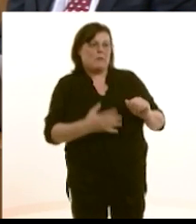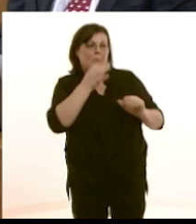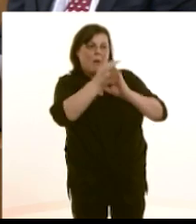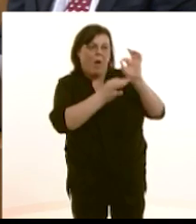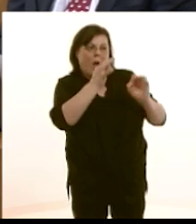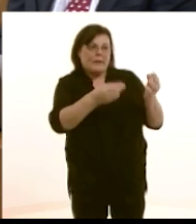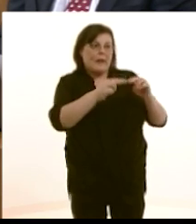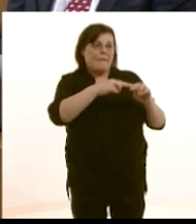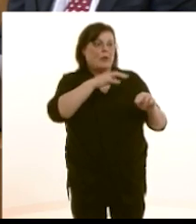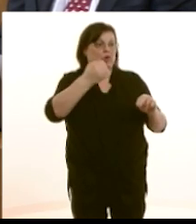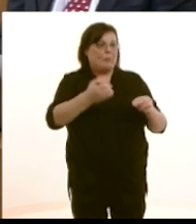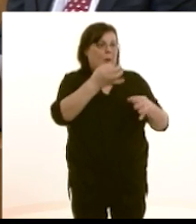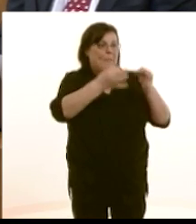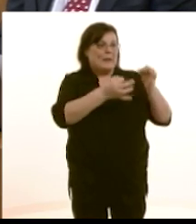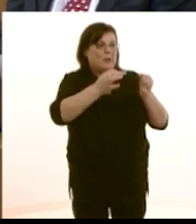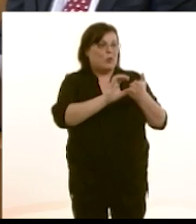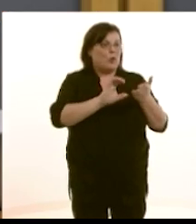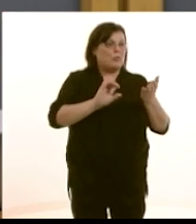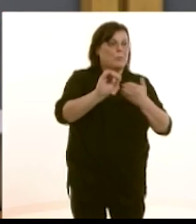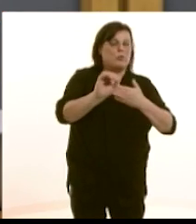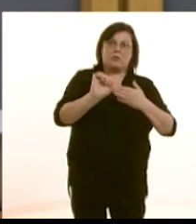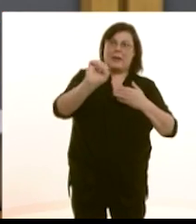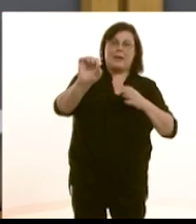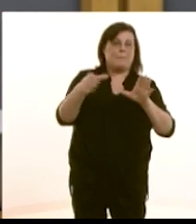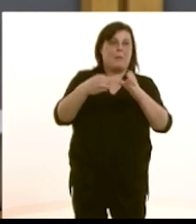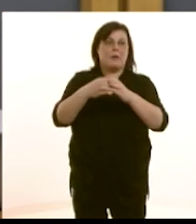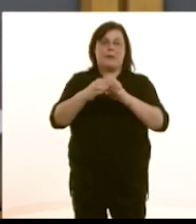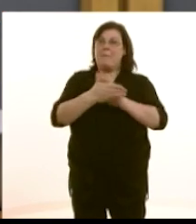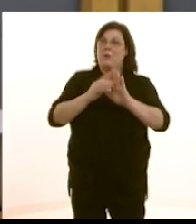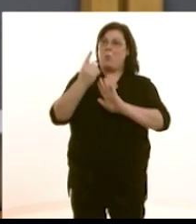should be a political contribution to his party. One rule for them, and one rule for